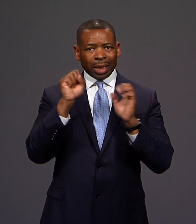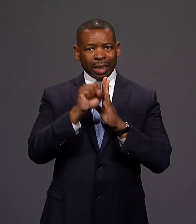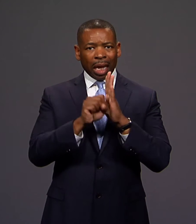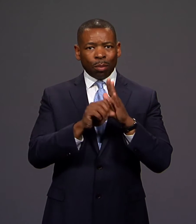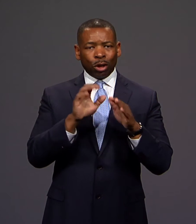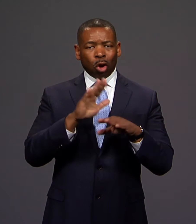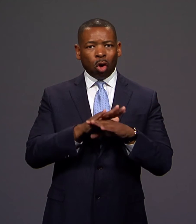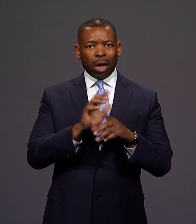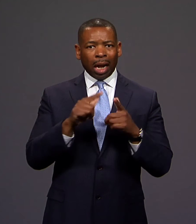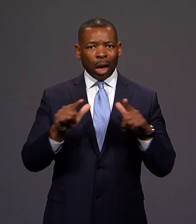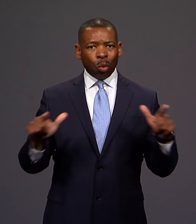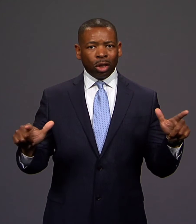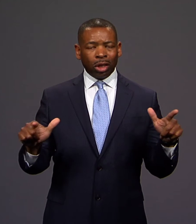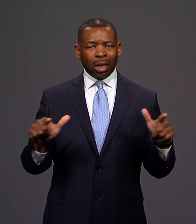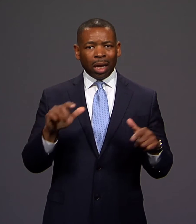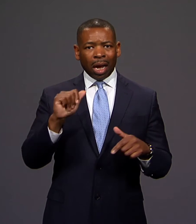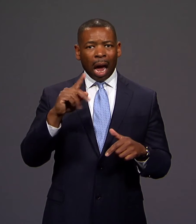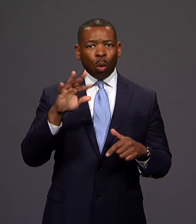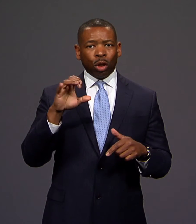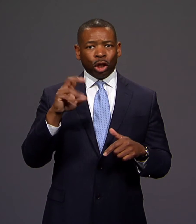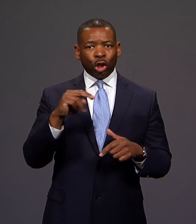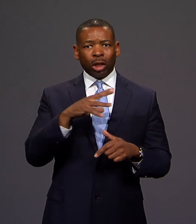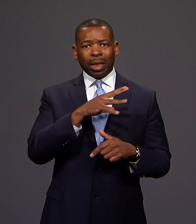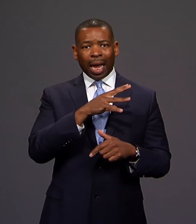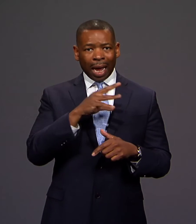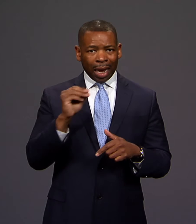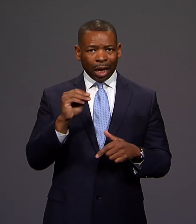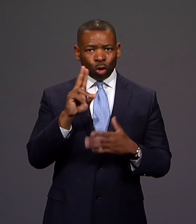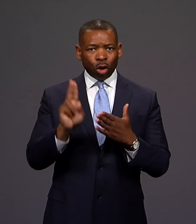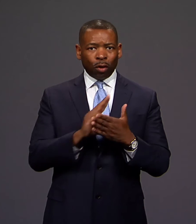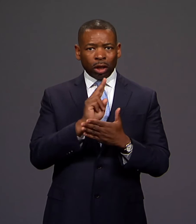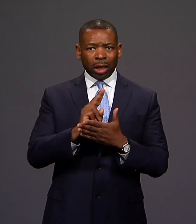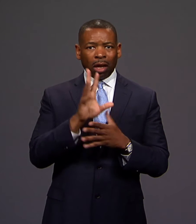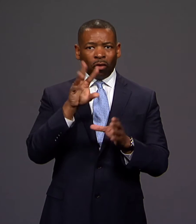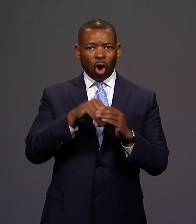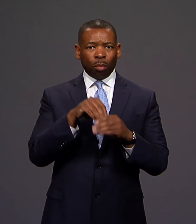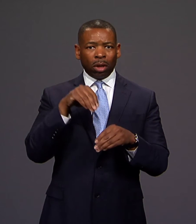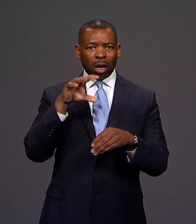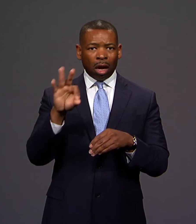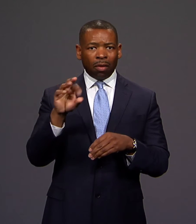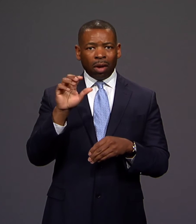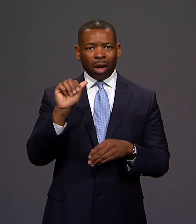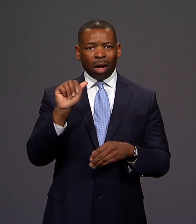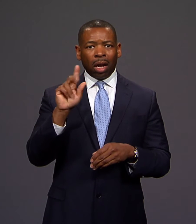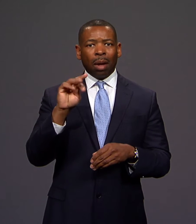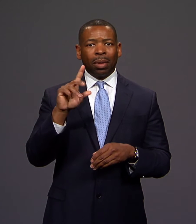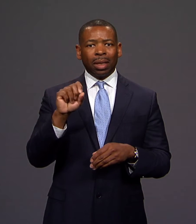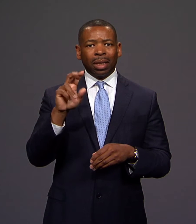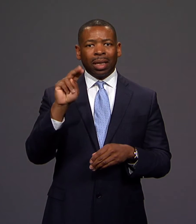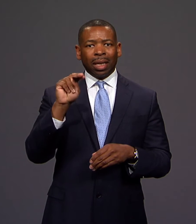statement on language acquisition and the University’s involvement of alumnus Nyle